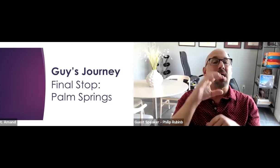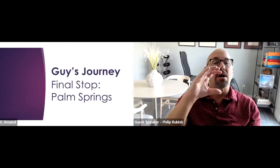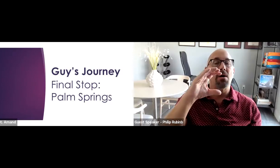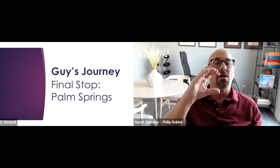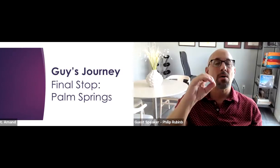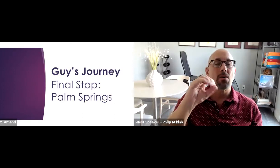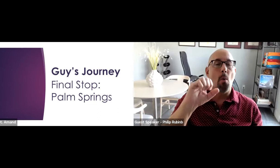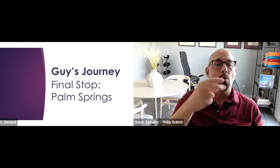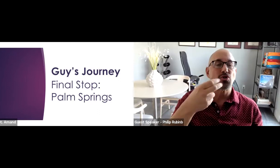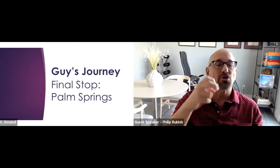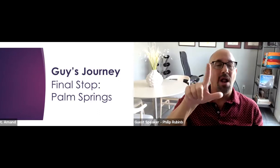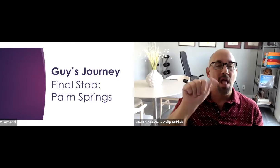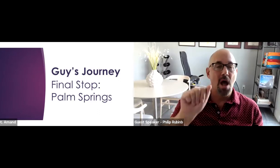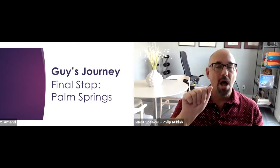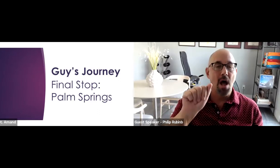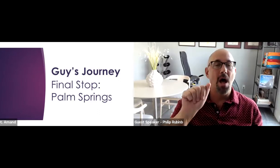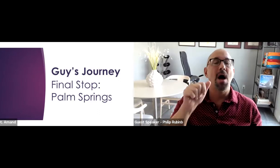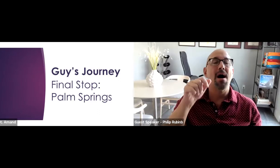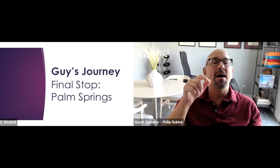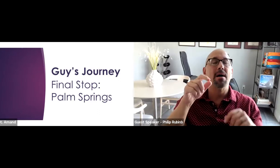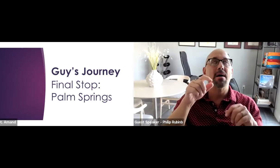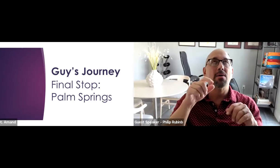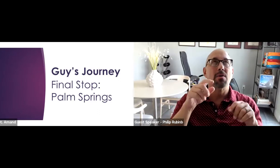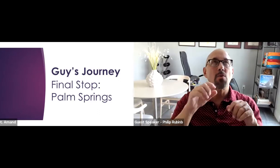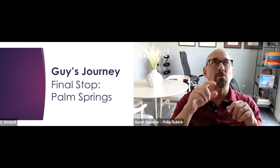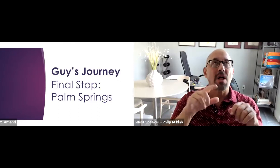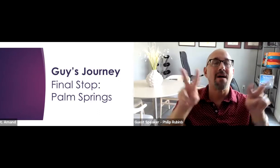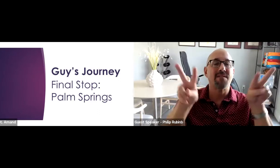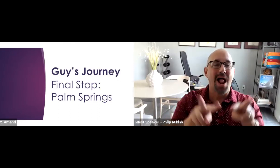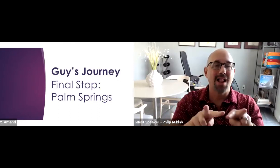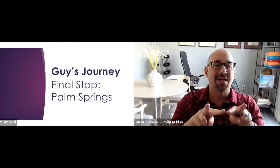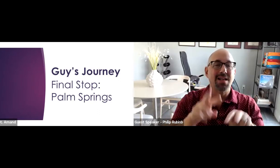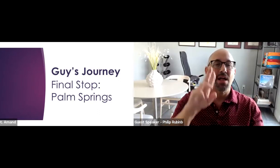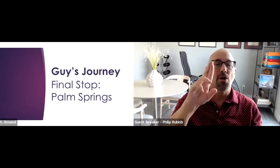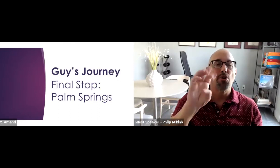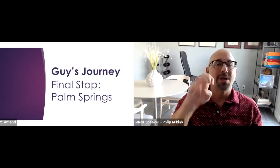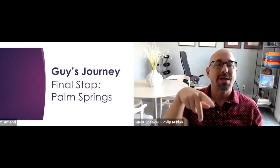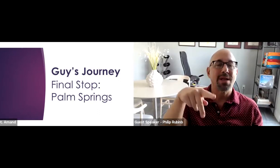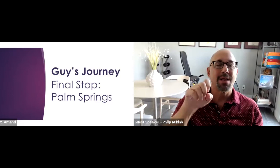While he was in Palm Springs, he worked for the Coachella-- what is it?